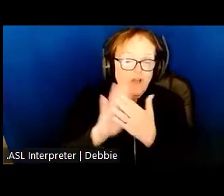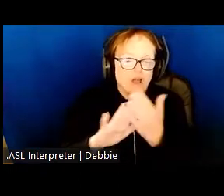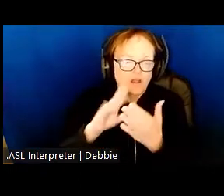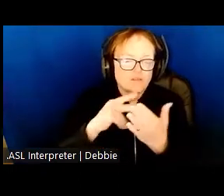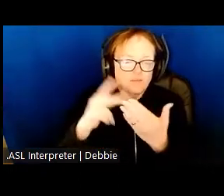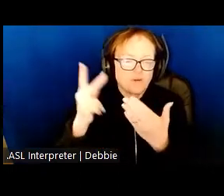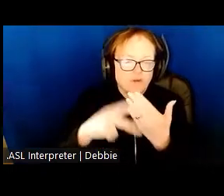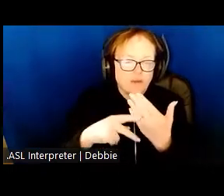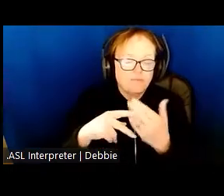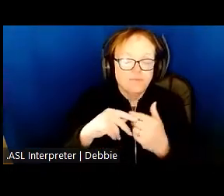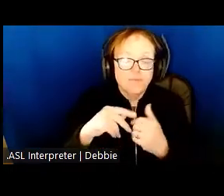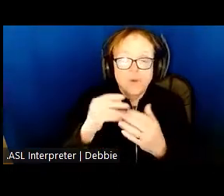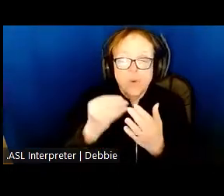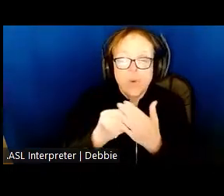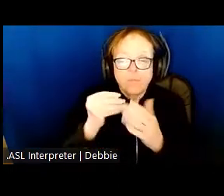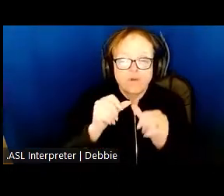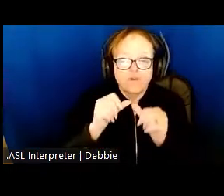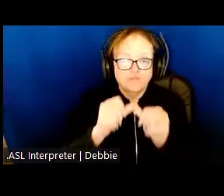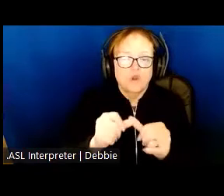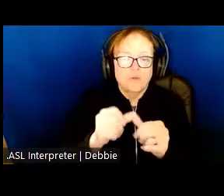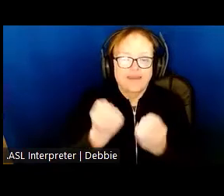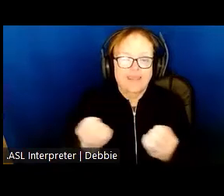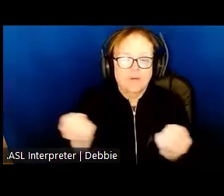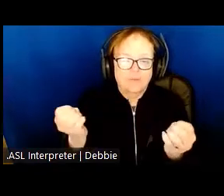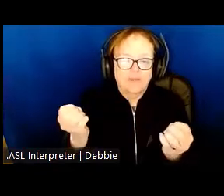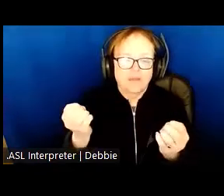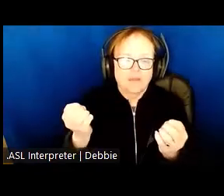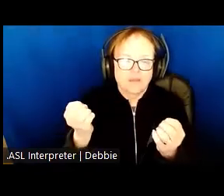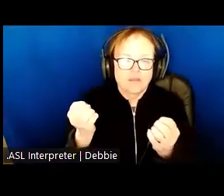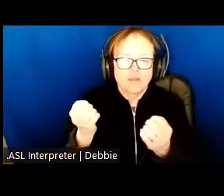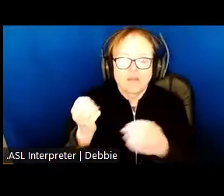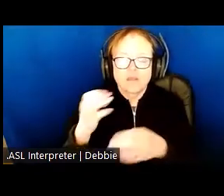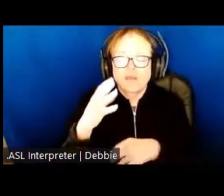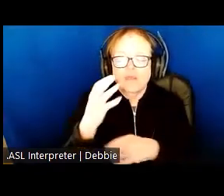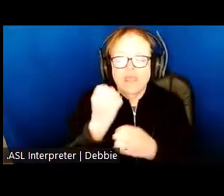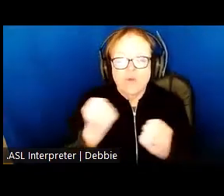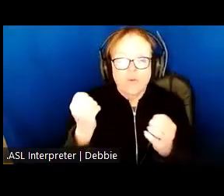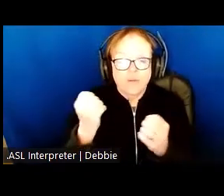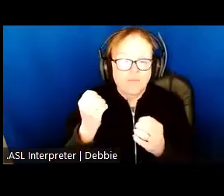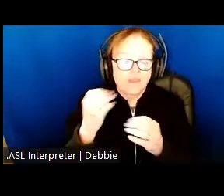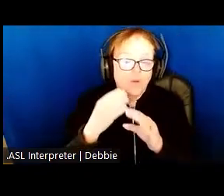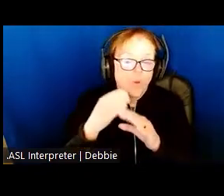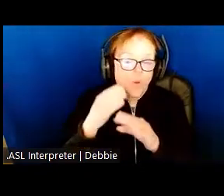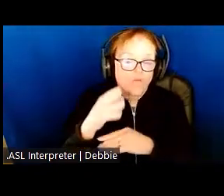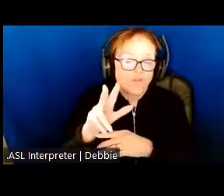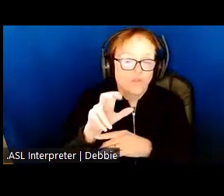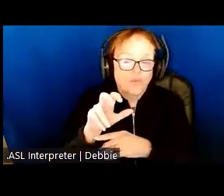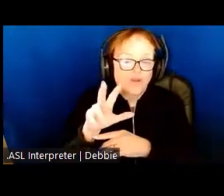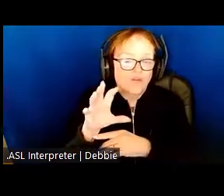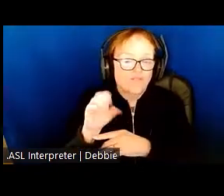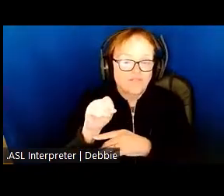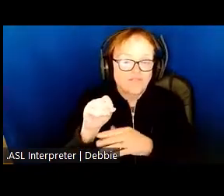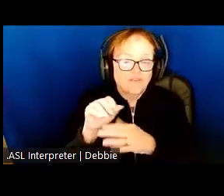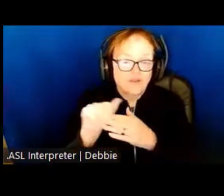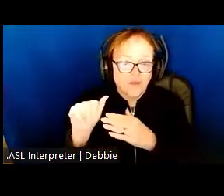permanent equipment (equipment with a resale value exceeding $350, or having a life span